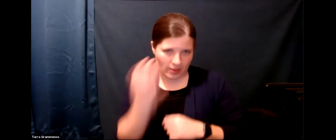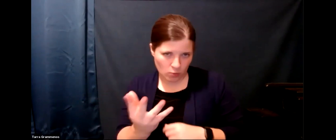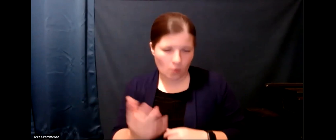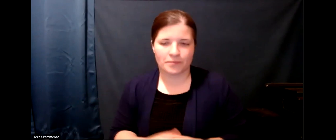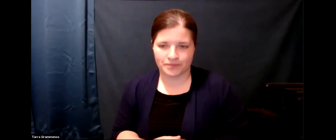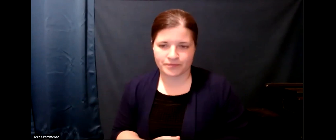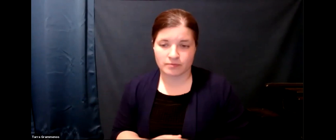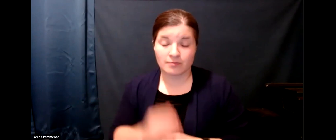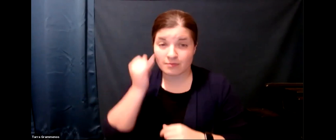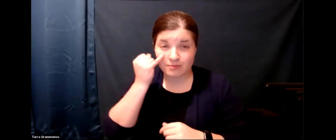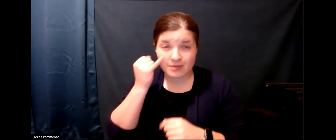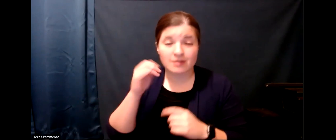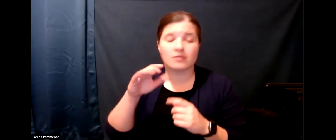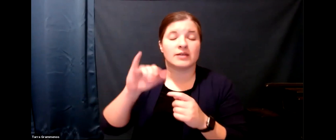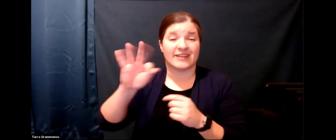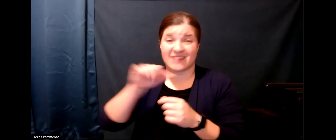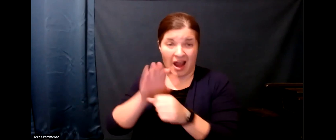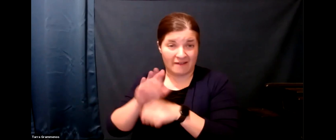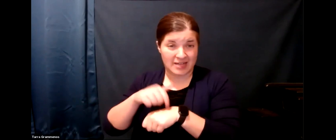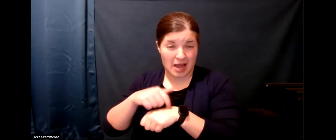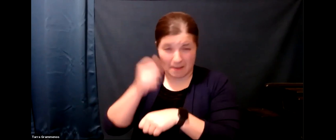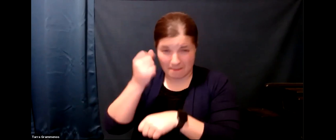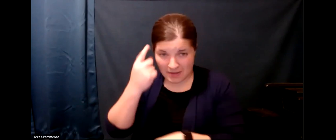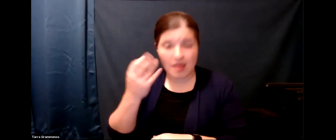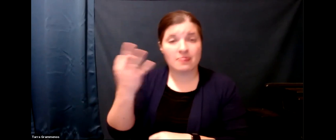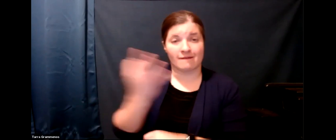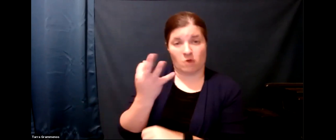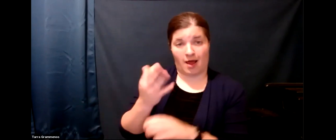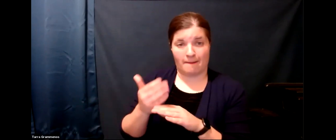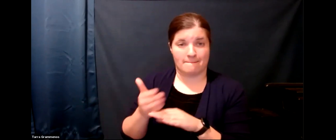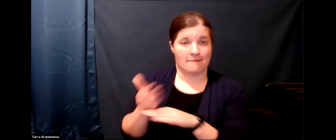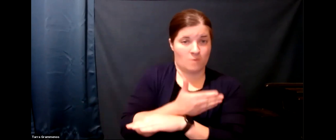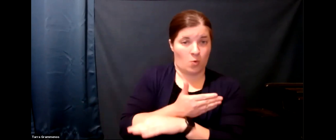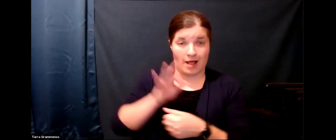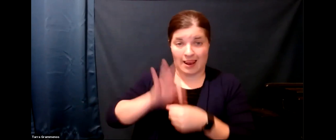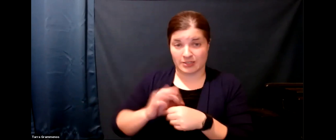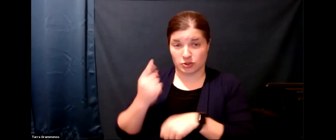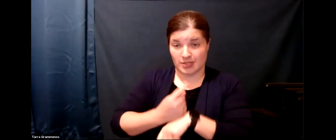Friday before an election day, that is a day that we actually call voters.